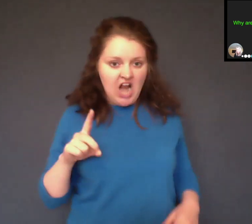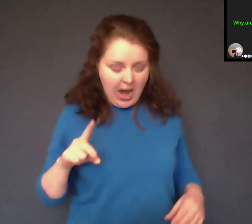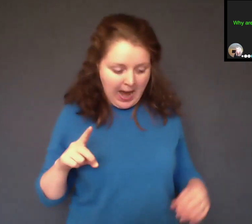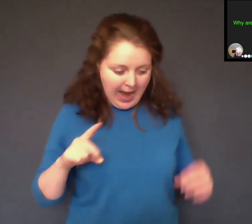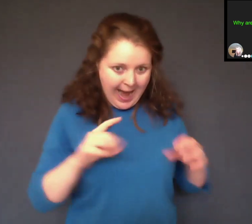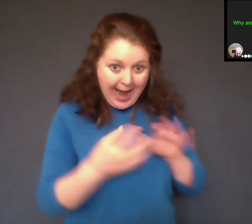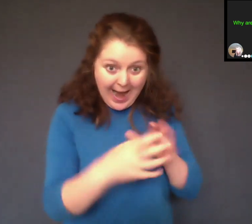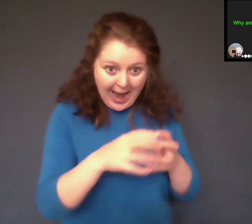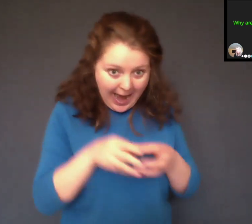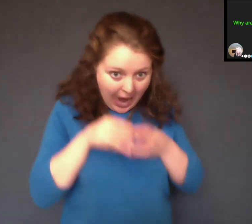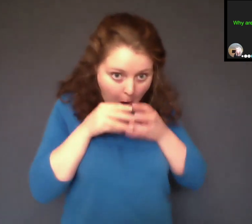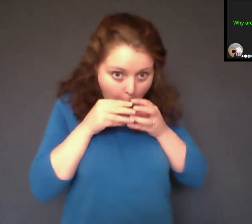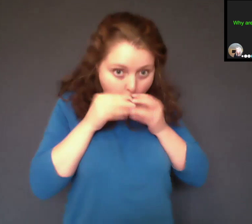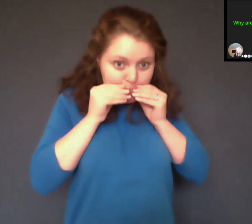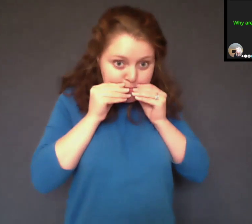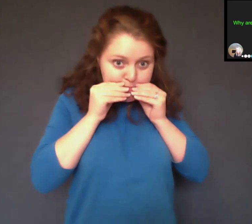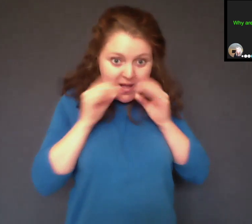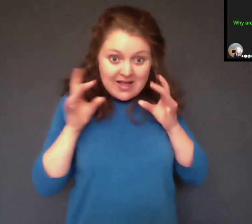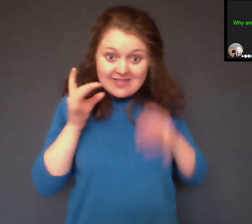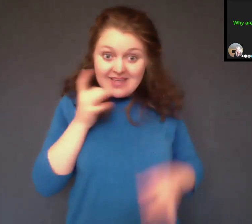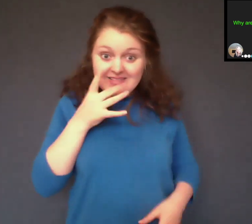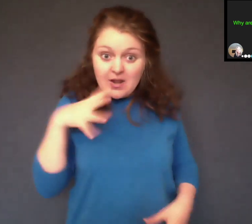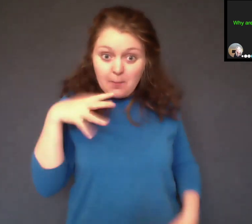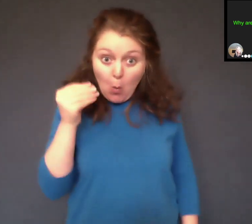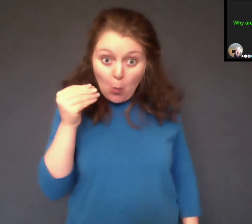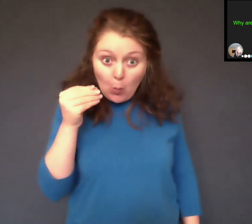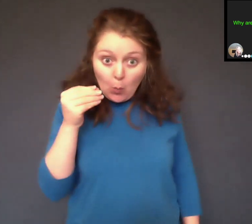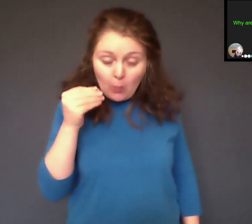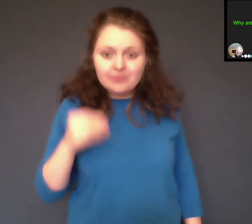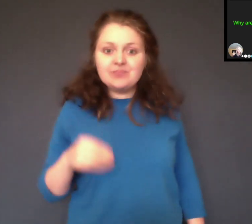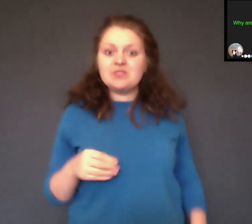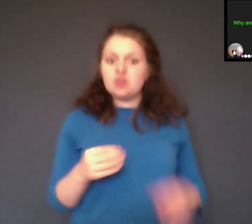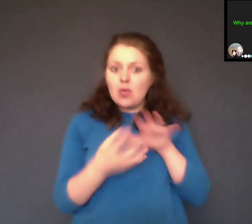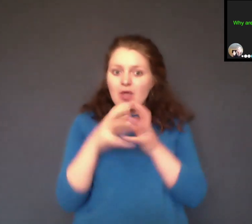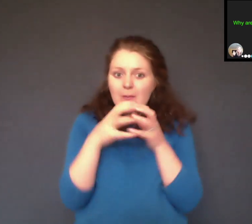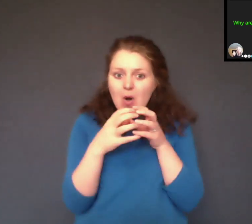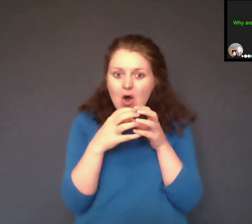his mouth its light went out instantly so he took one of those glowing tennis balls and